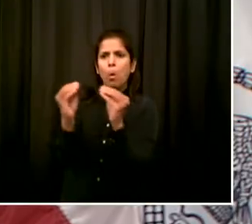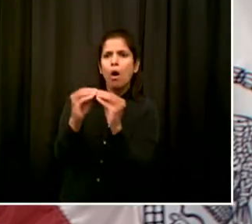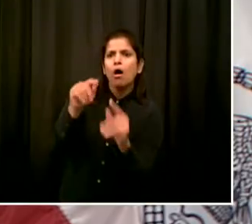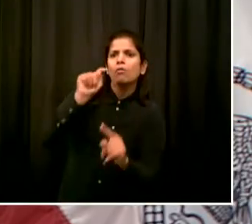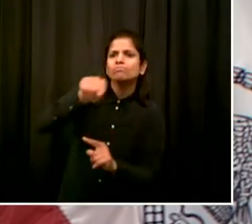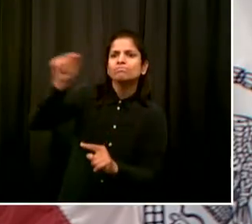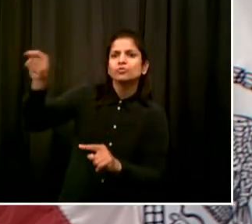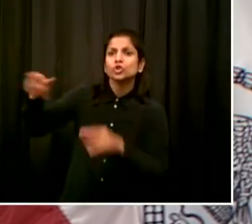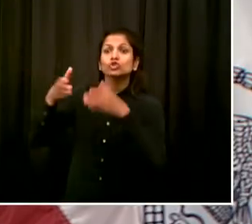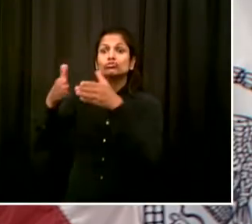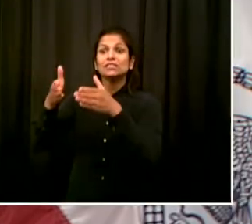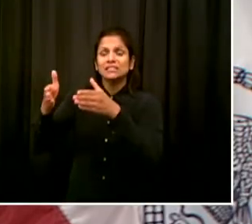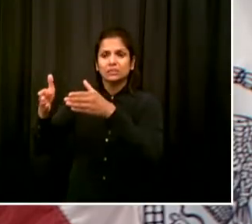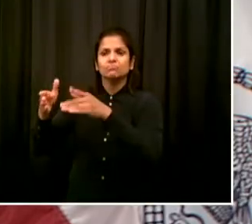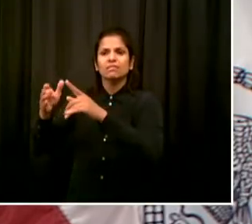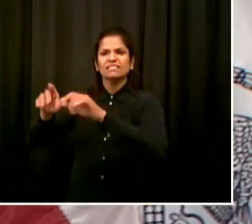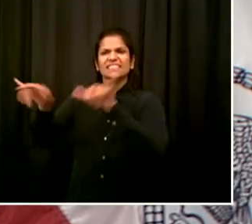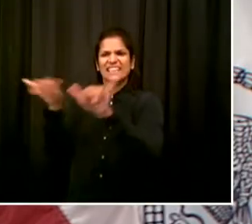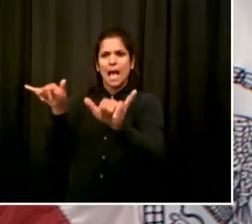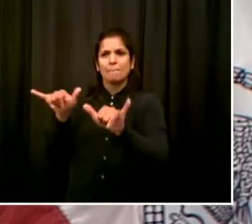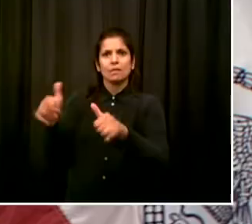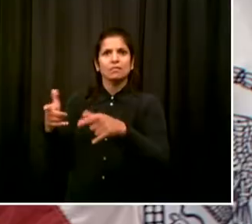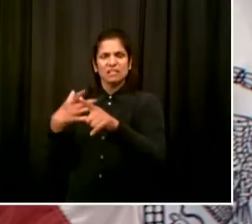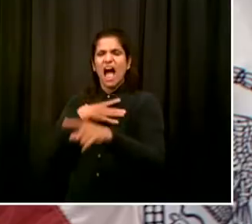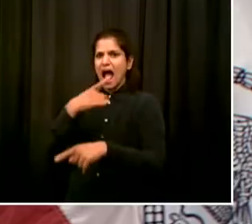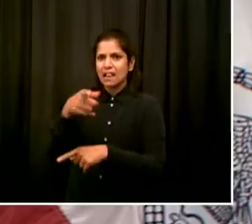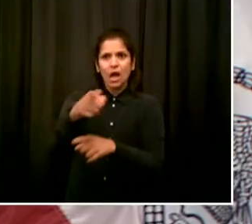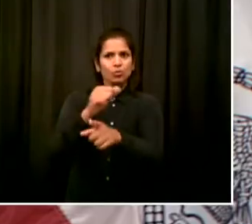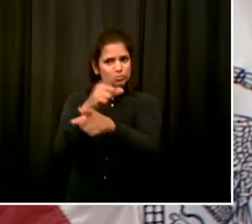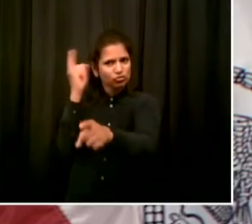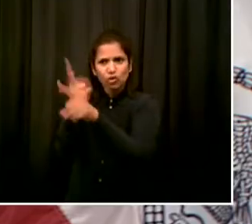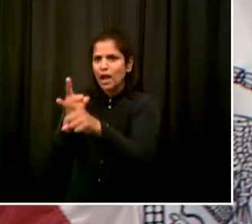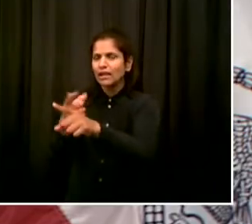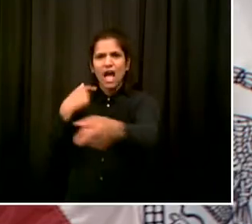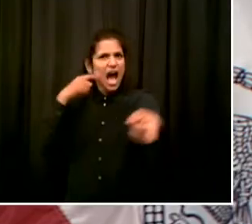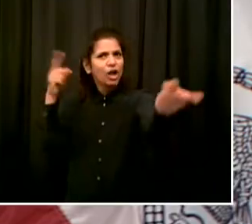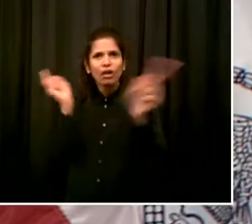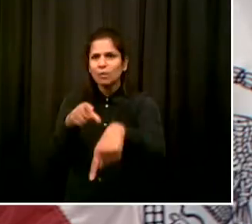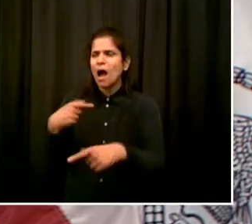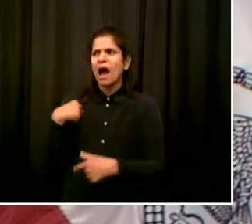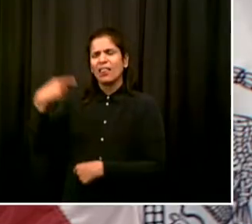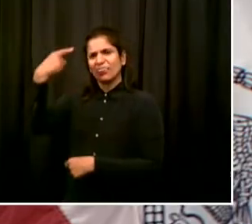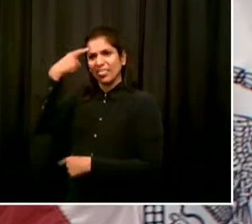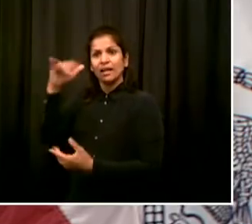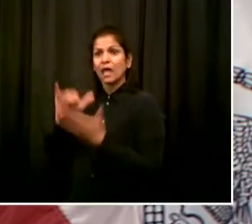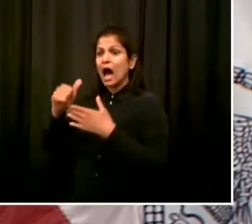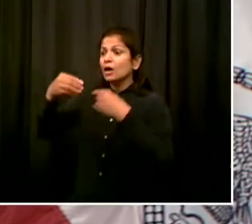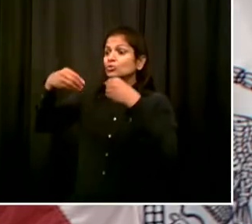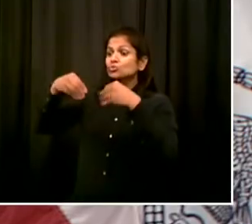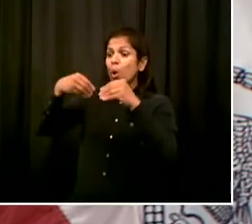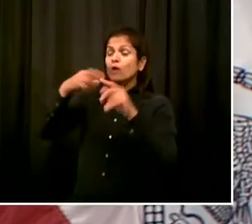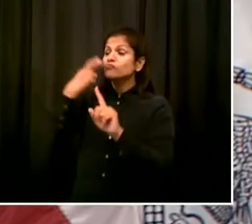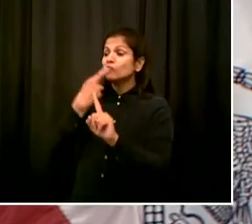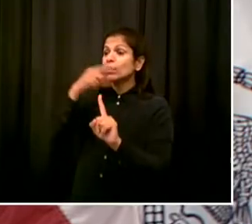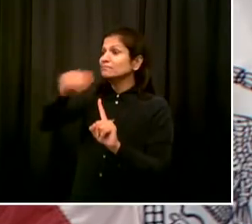STREETS TO ALLOW FOR ROOM FOR